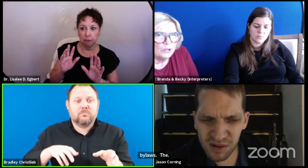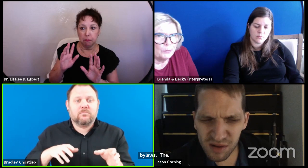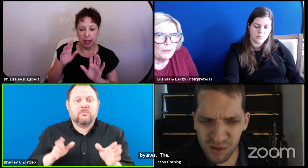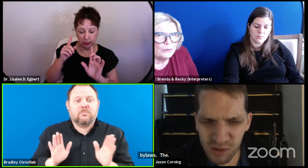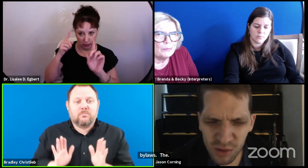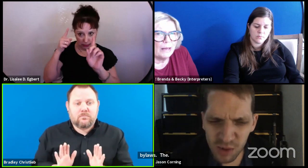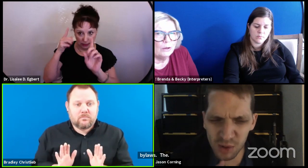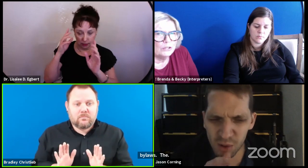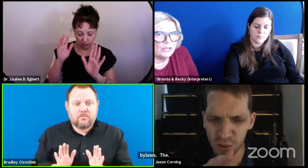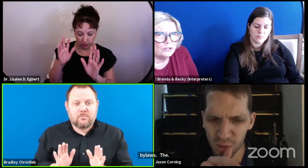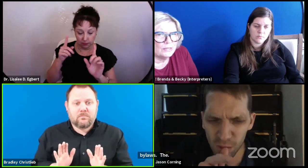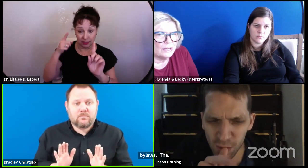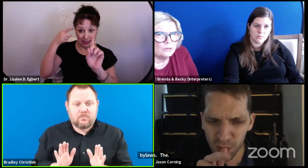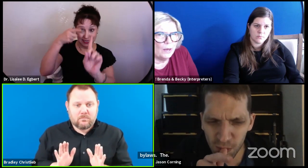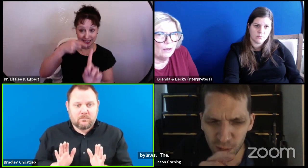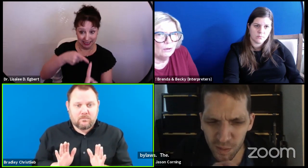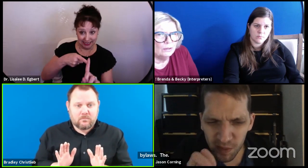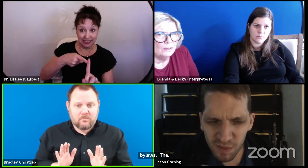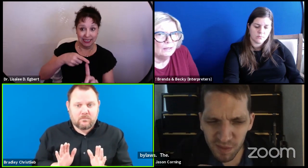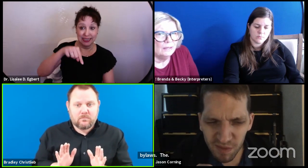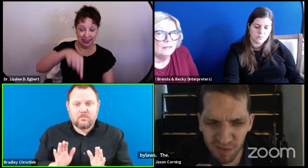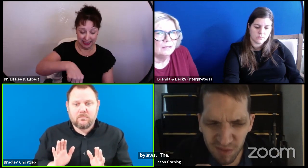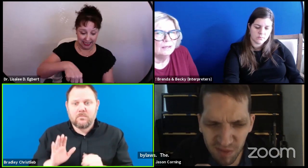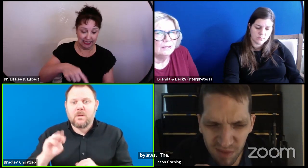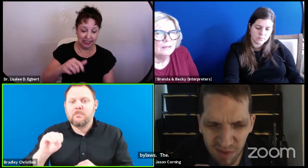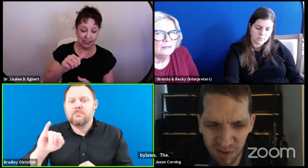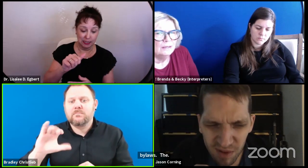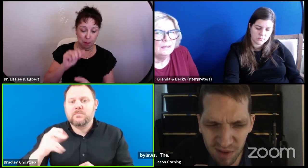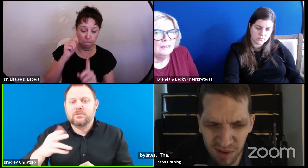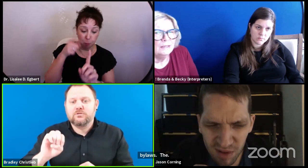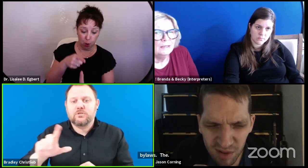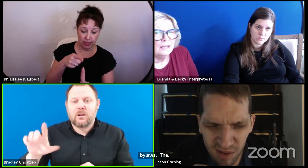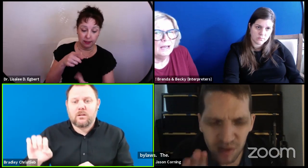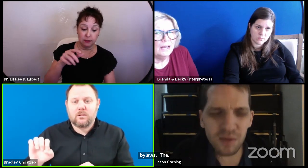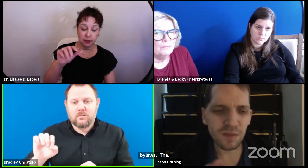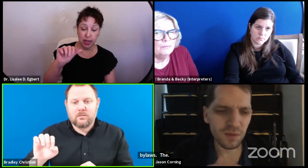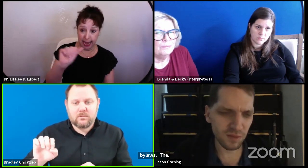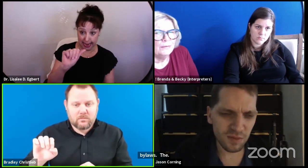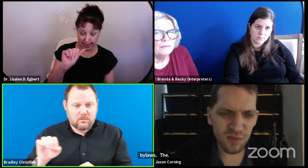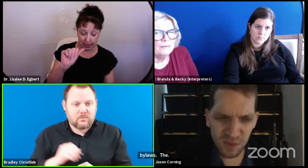proposed by law changes as well.